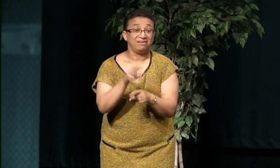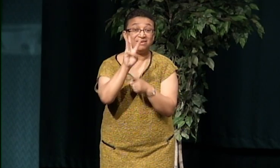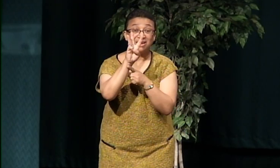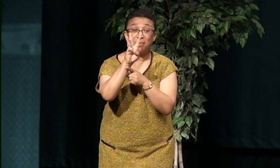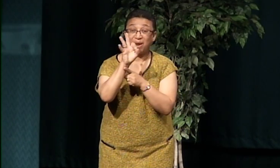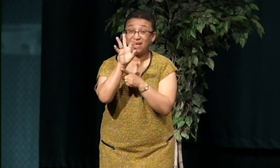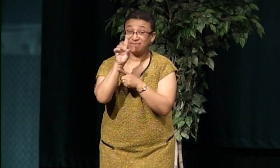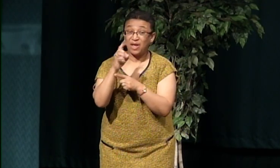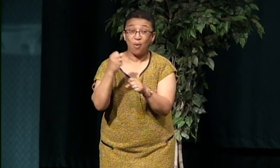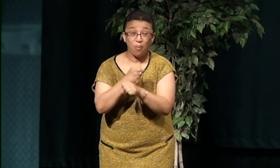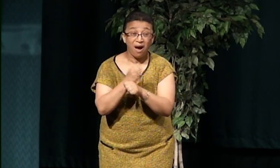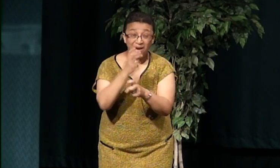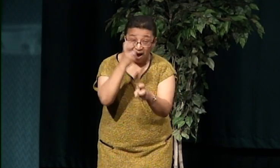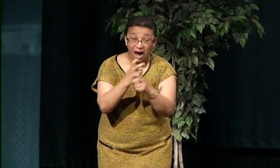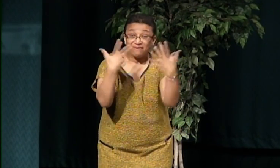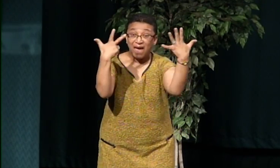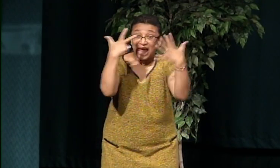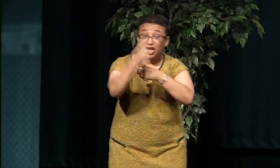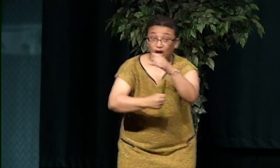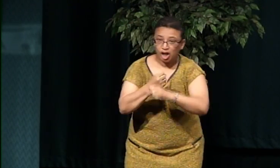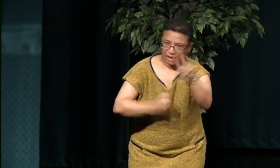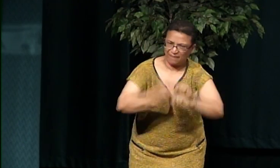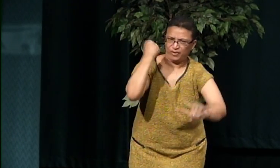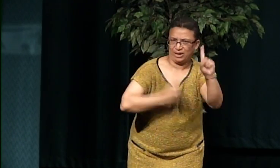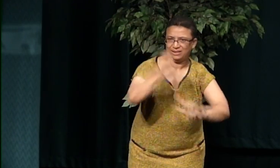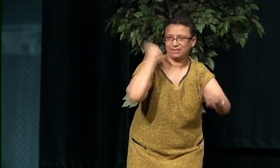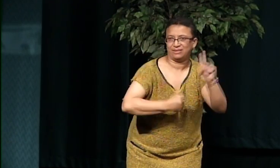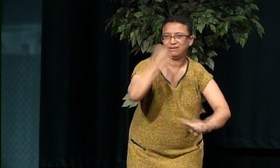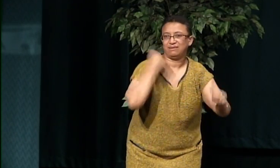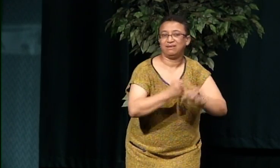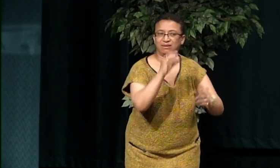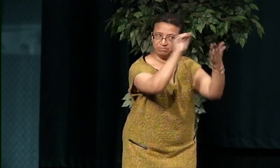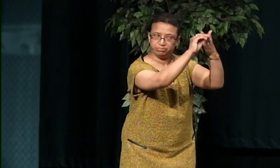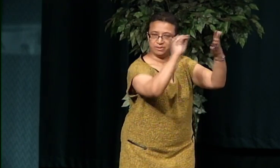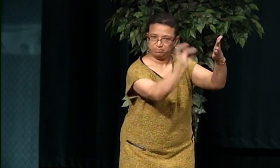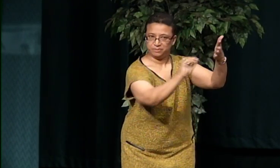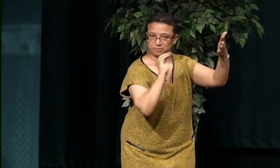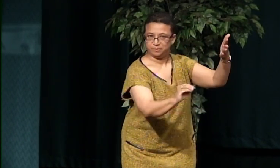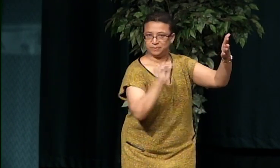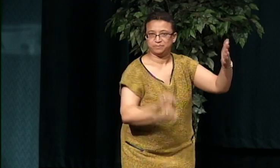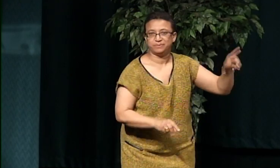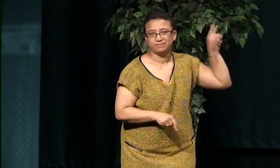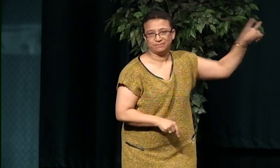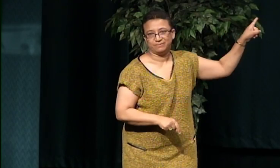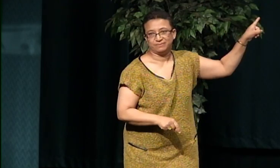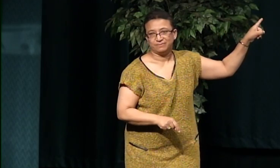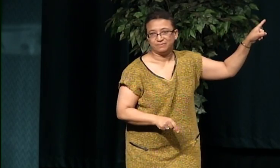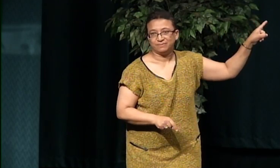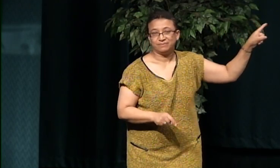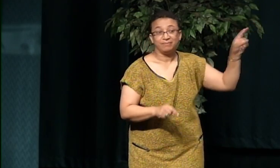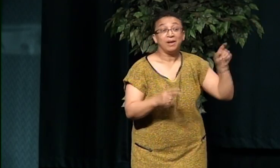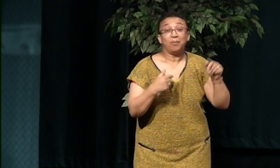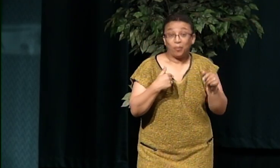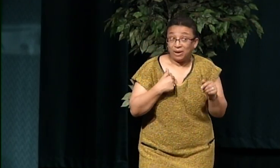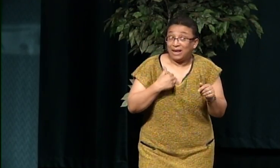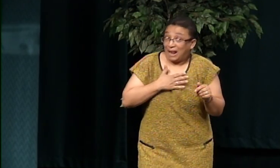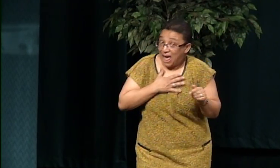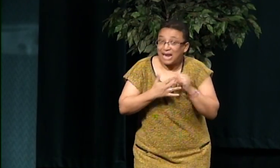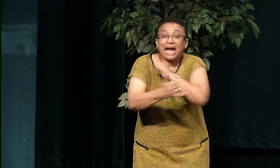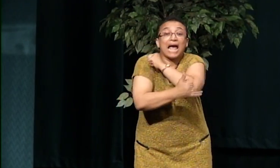specifically mention sign language. We worked very hard for eight years to get the language in these articles.